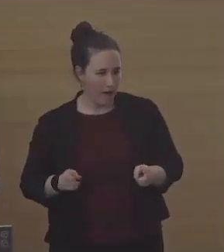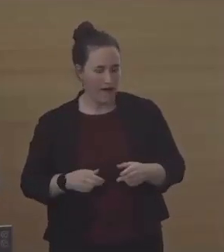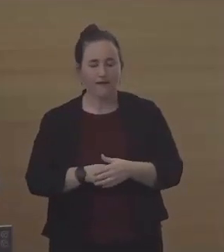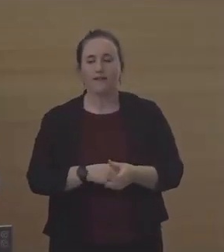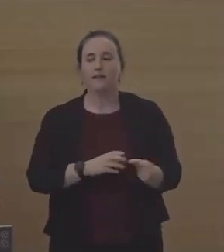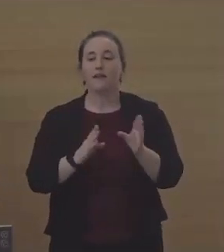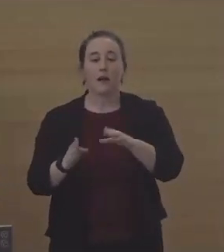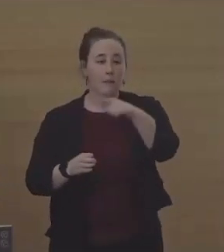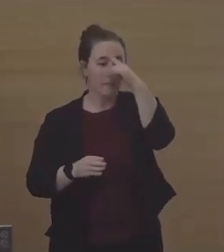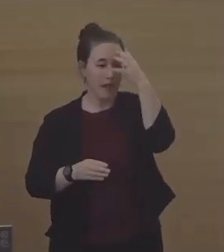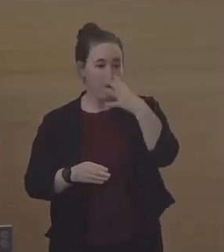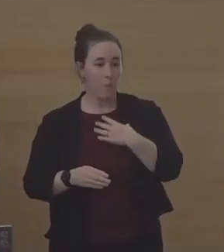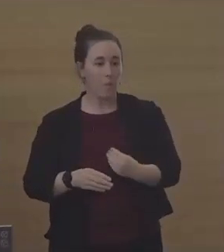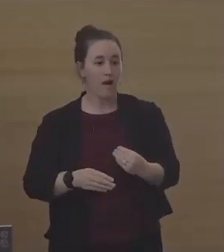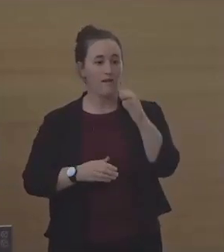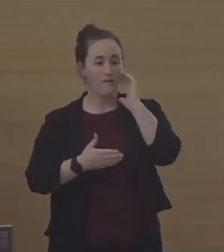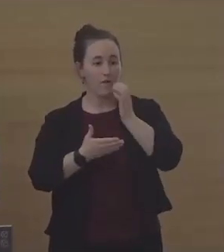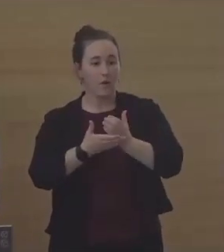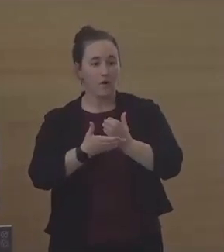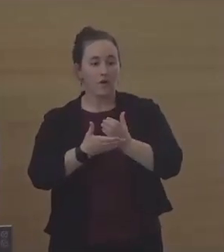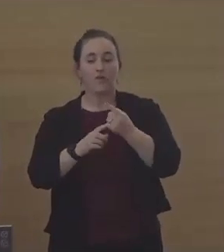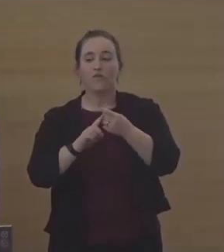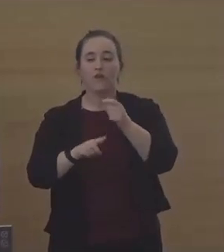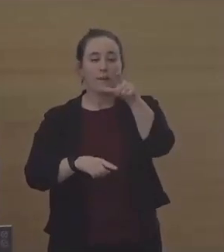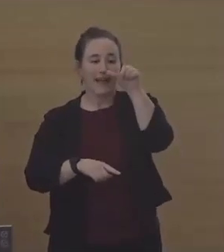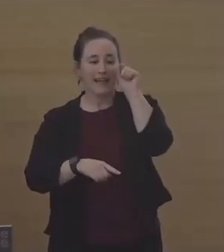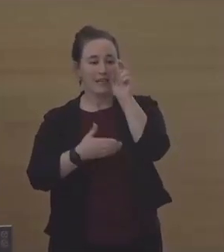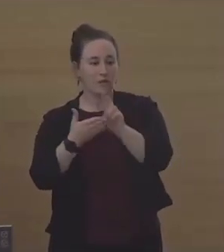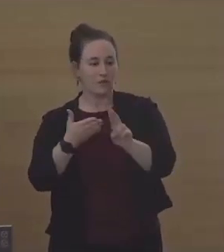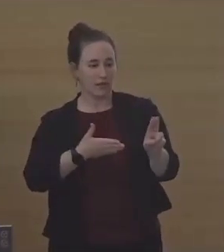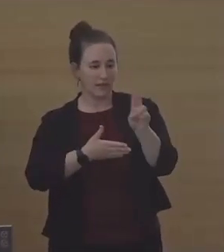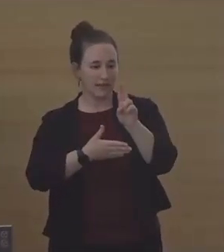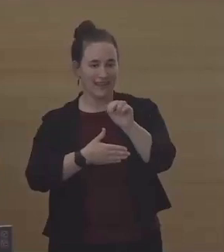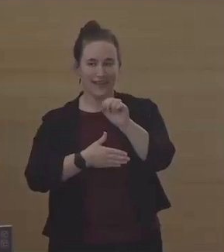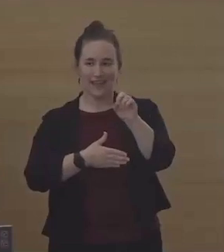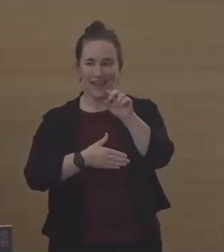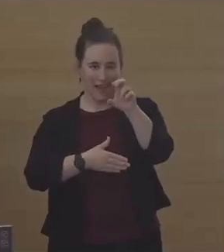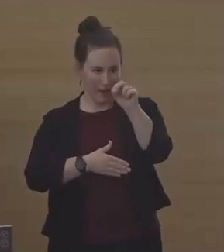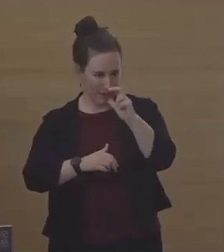the administration building of Gaulludet University. Followed by a Black and White image of